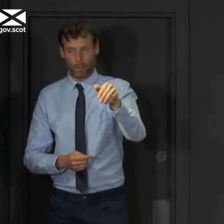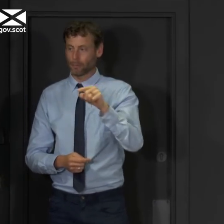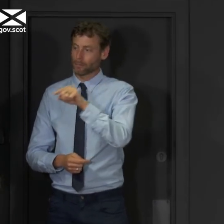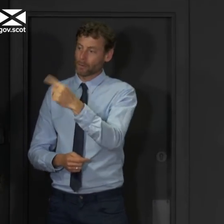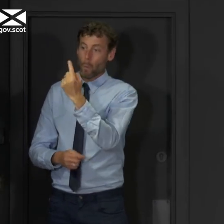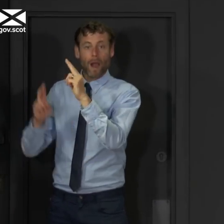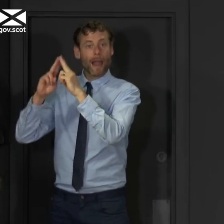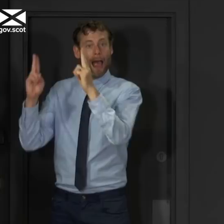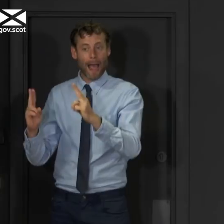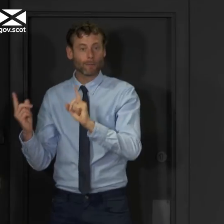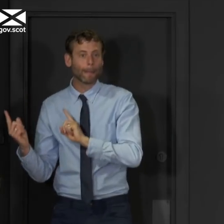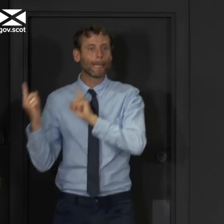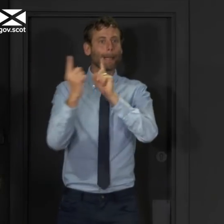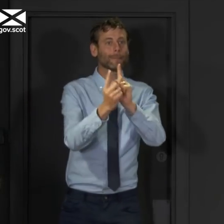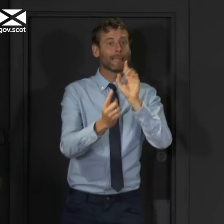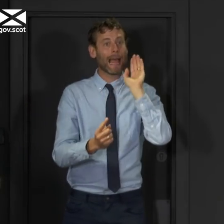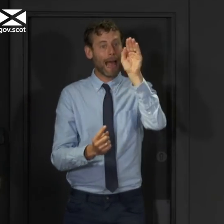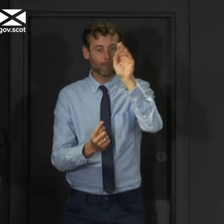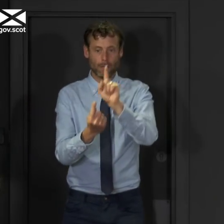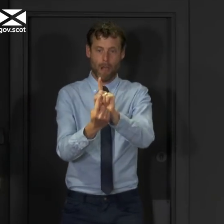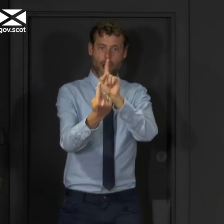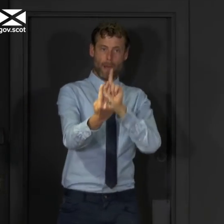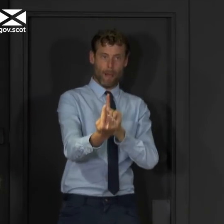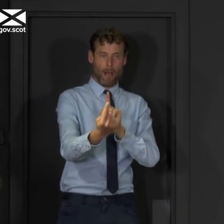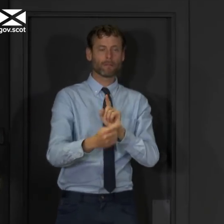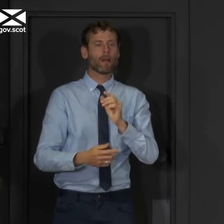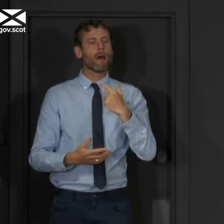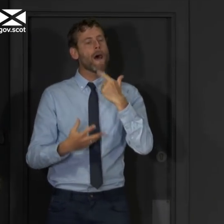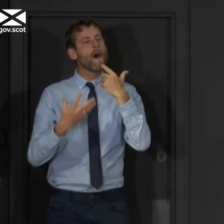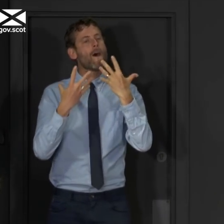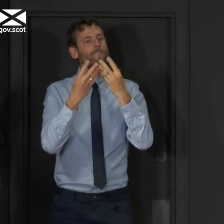Please, do not meet up with more than one other household at a time, don't meet more